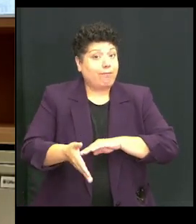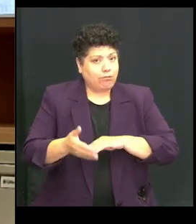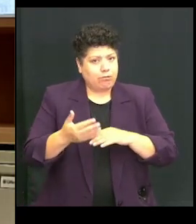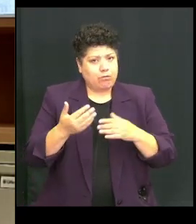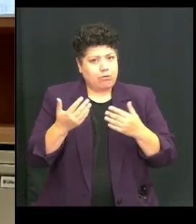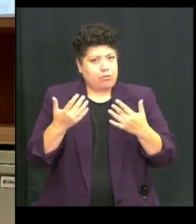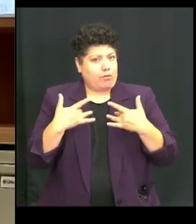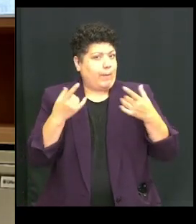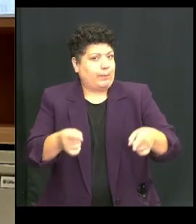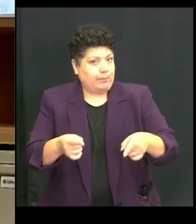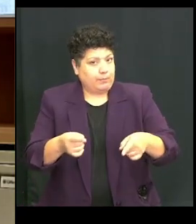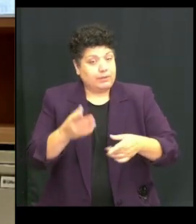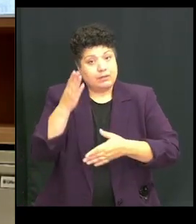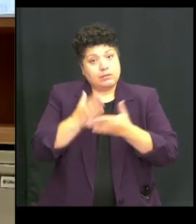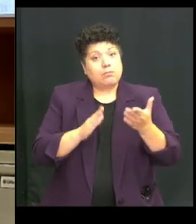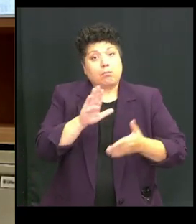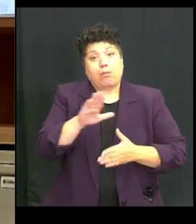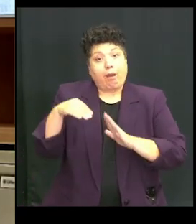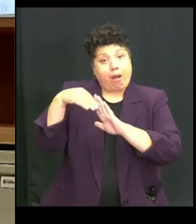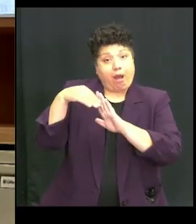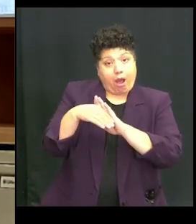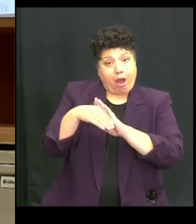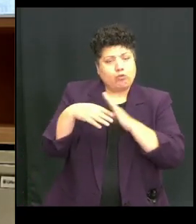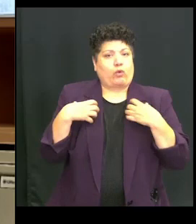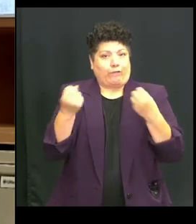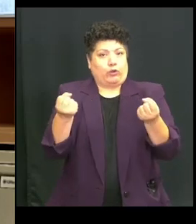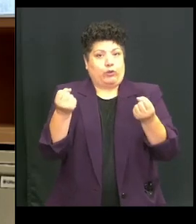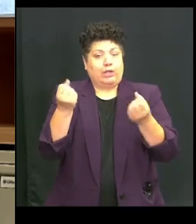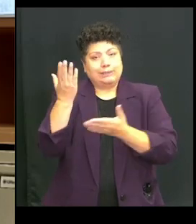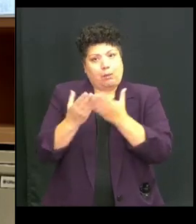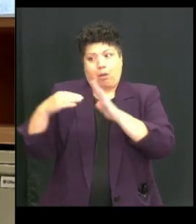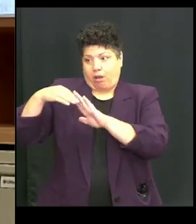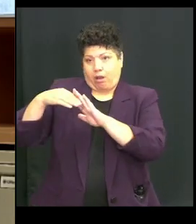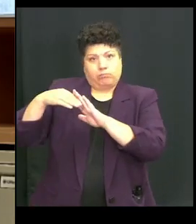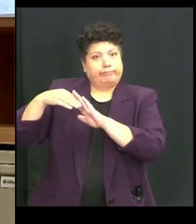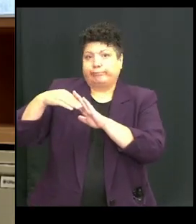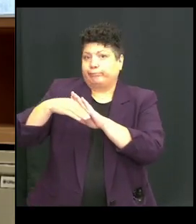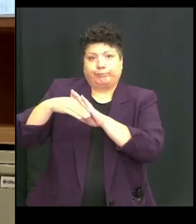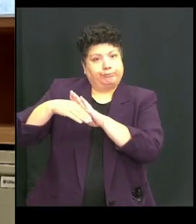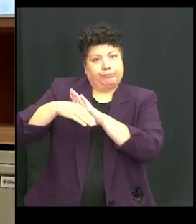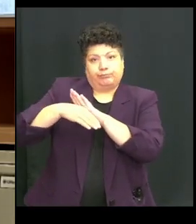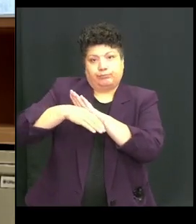There's important inequities there. And so after the financial crisis,